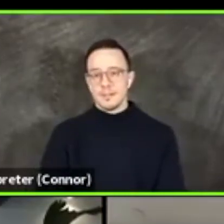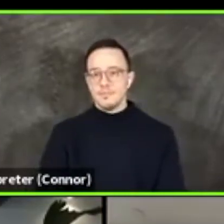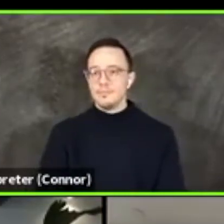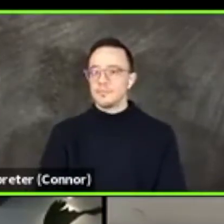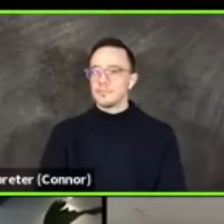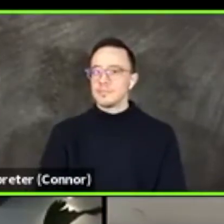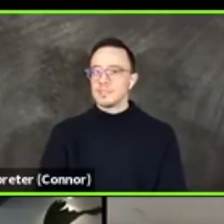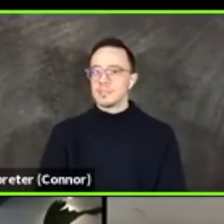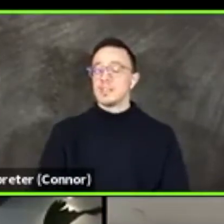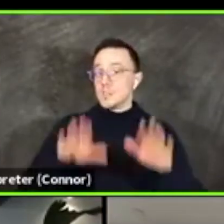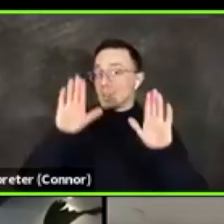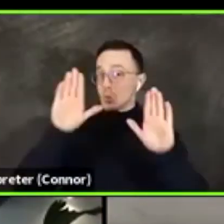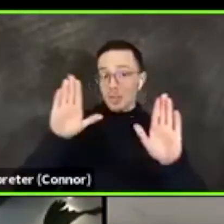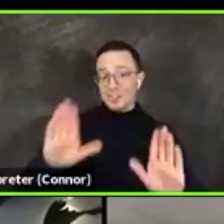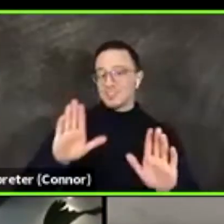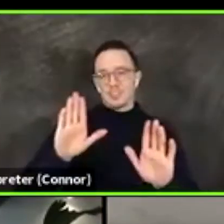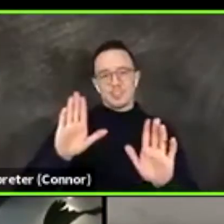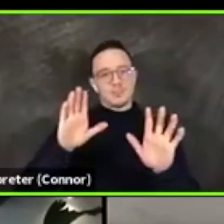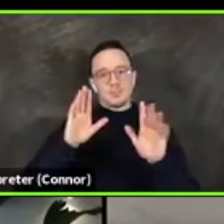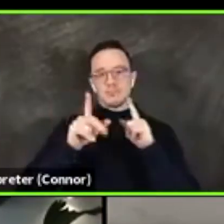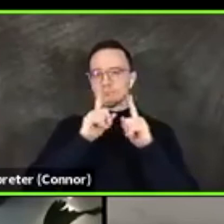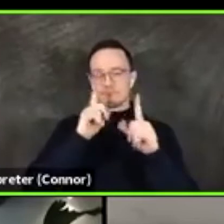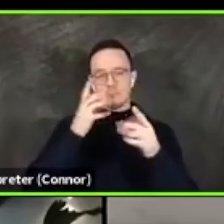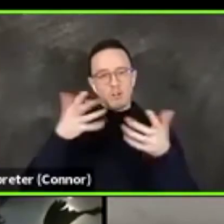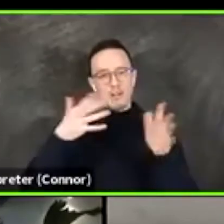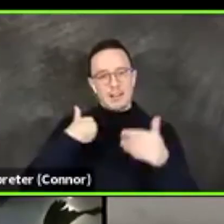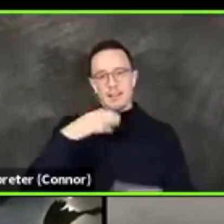CONVERSATION ALREADY, EMILY AND JACKSON, I CAN JUST HEAR YOU BOTH, GO --